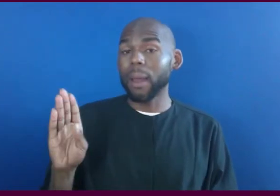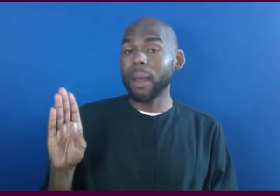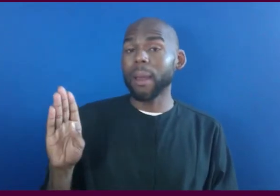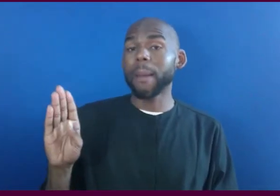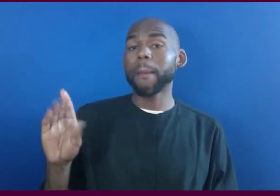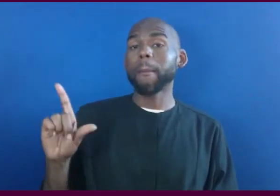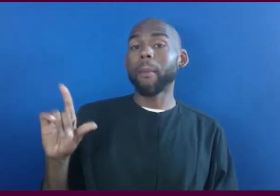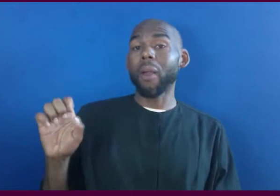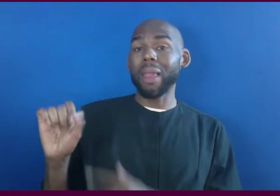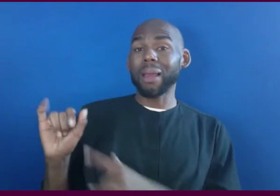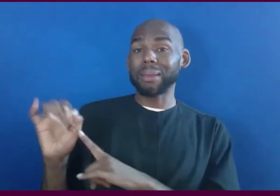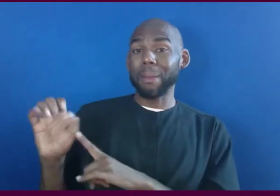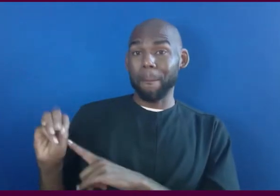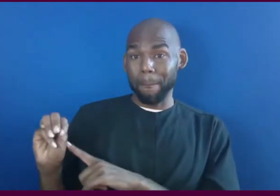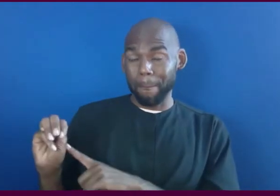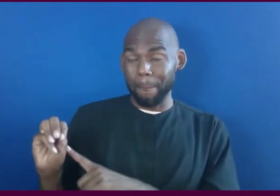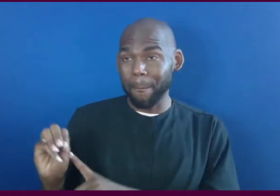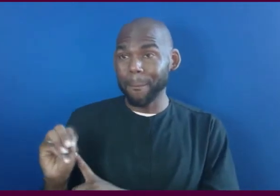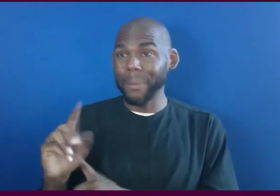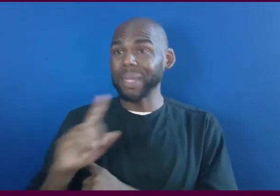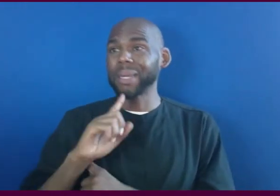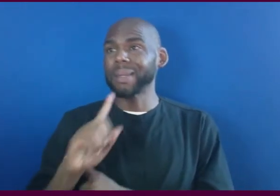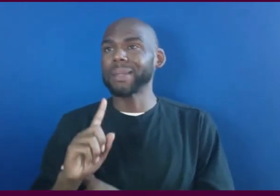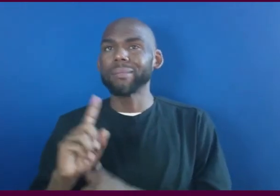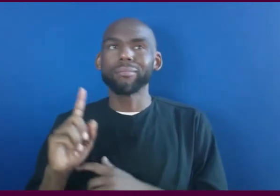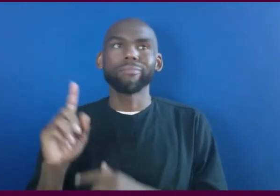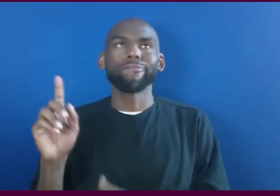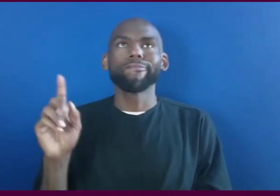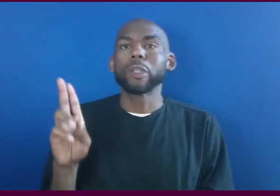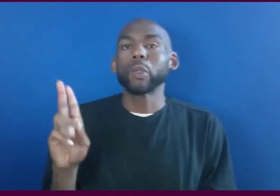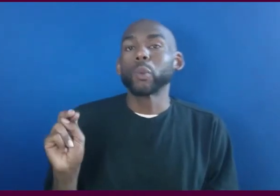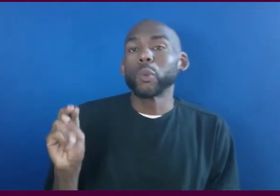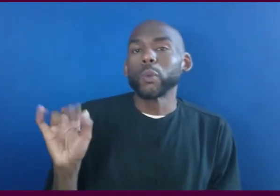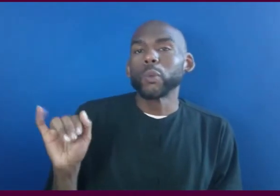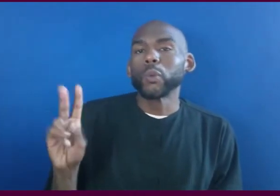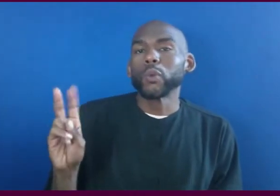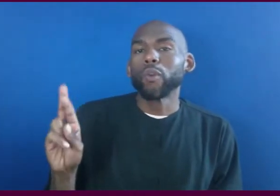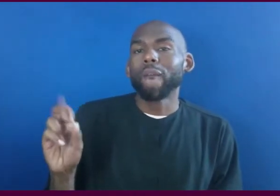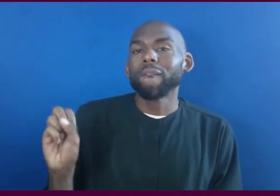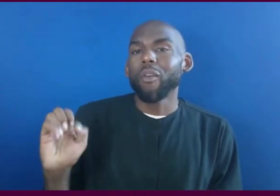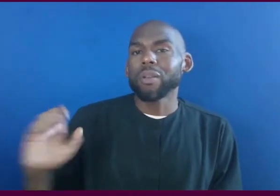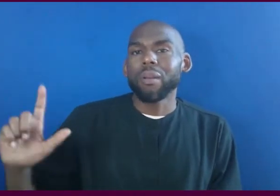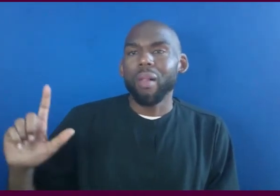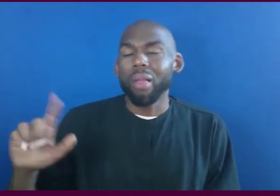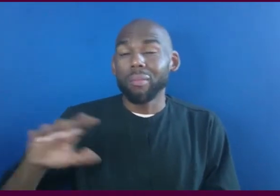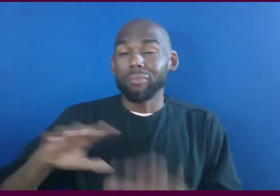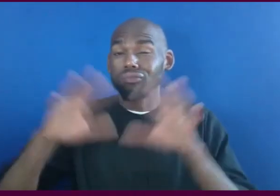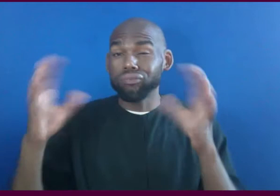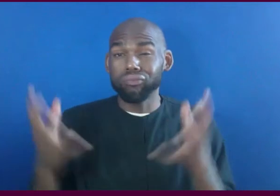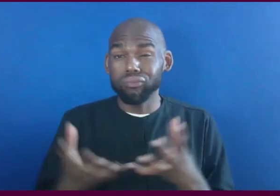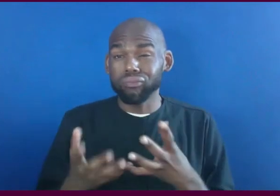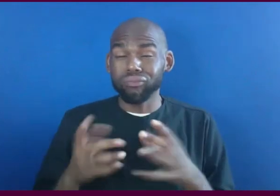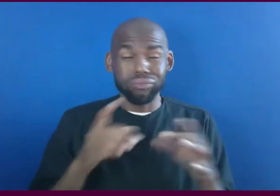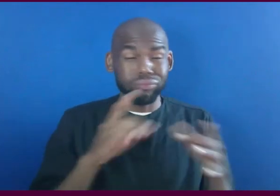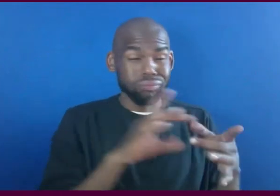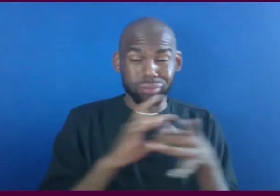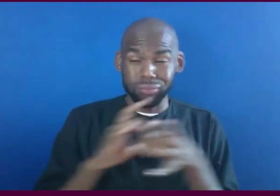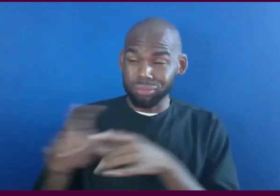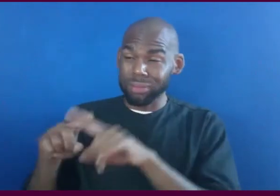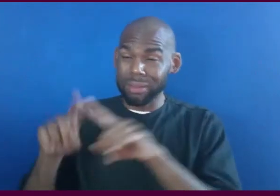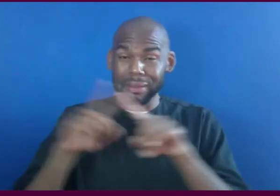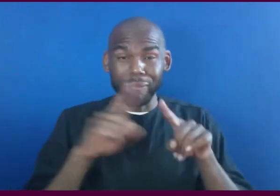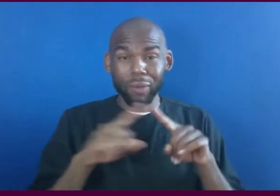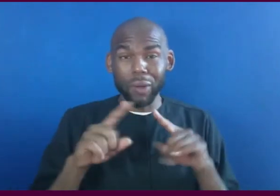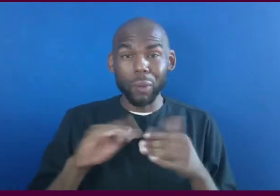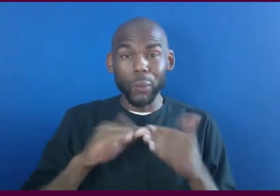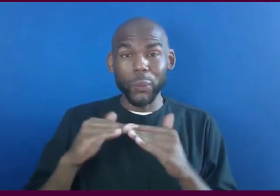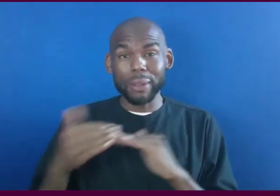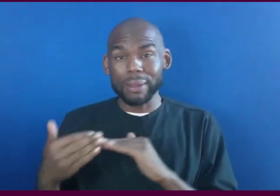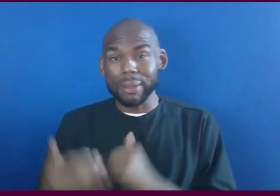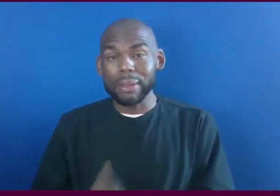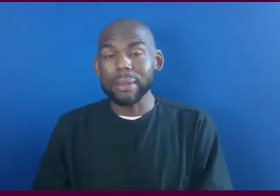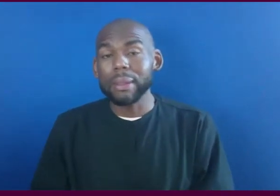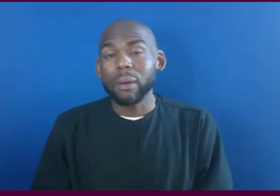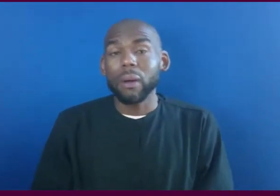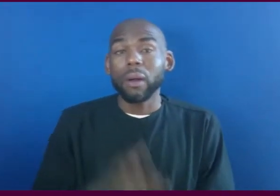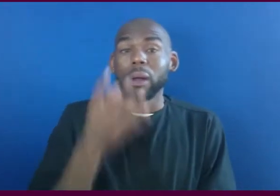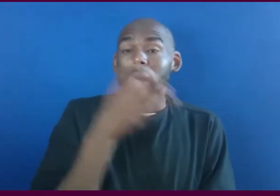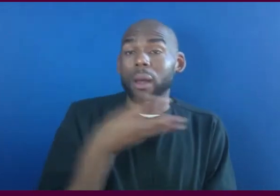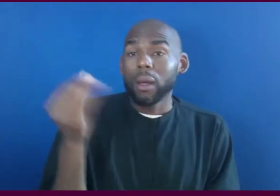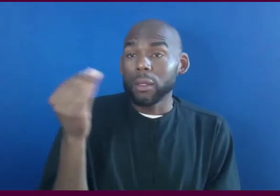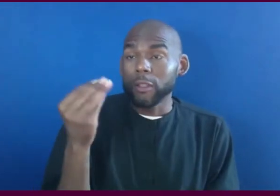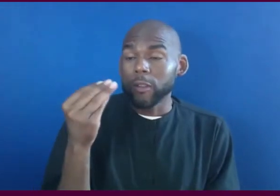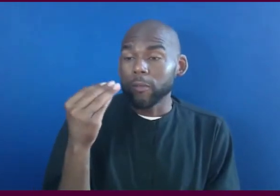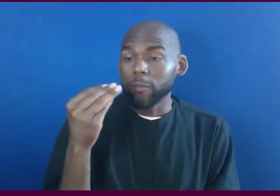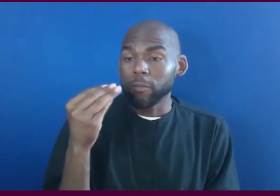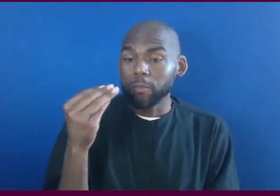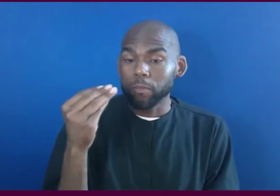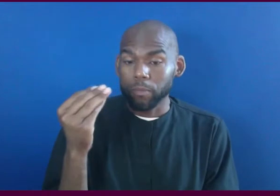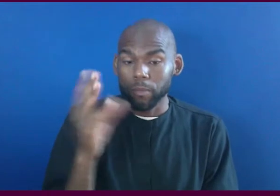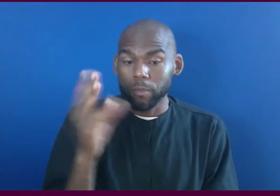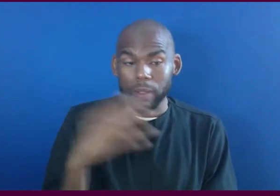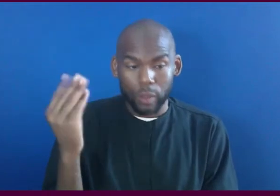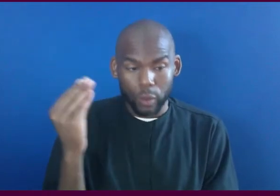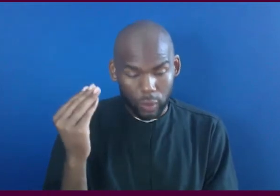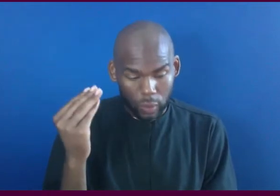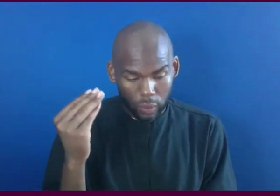Ableism to me is something that is kind of universal in a way, across communities, and